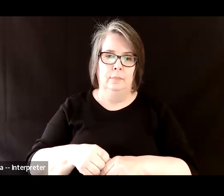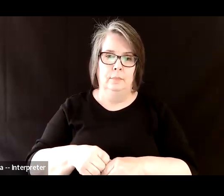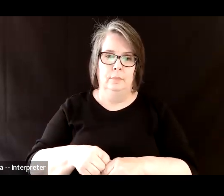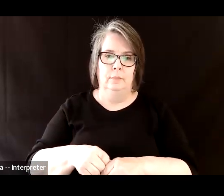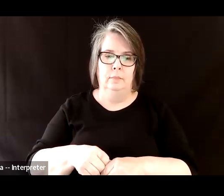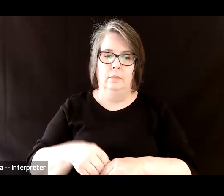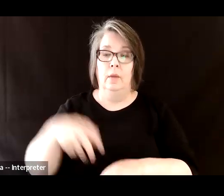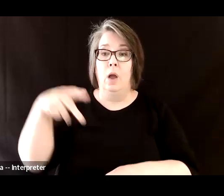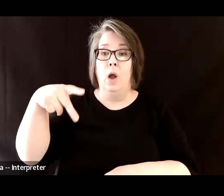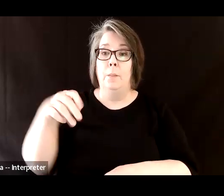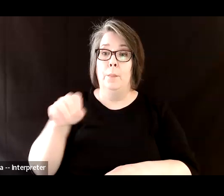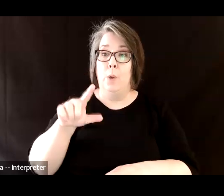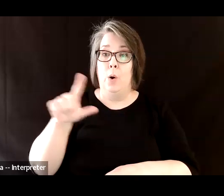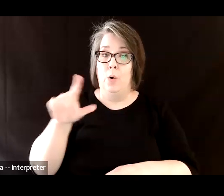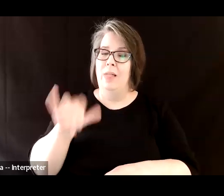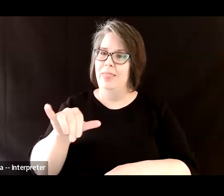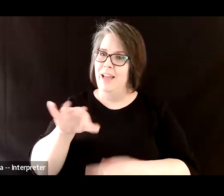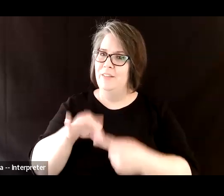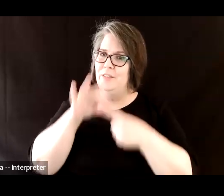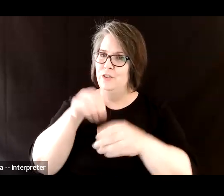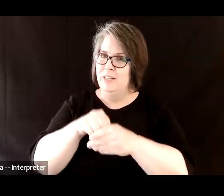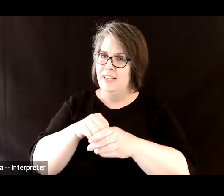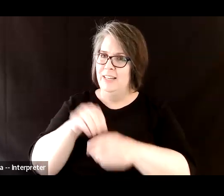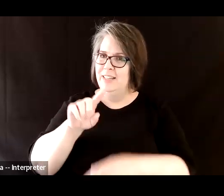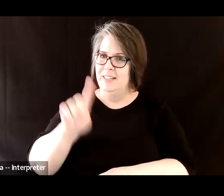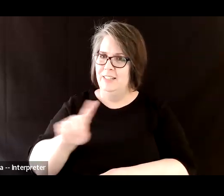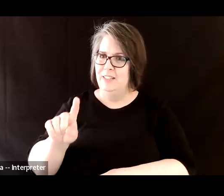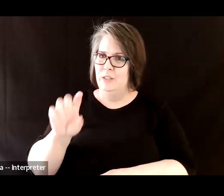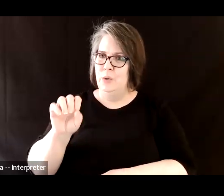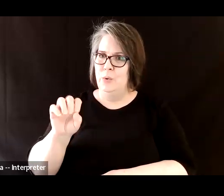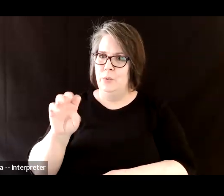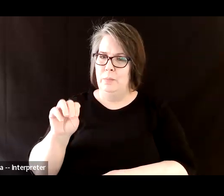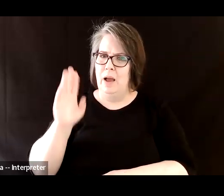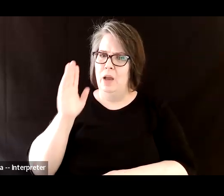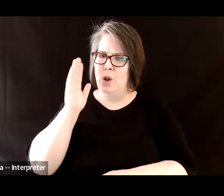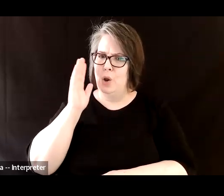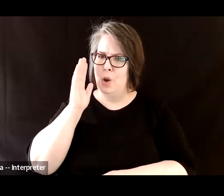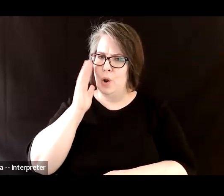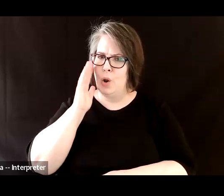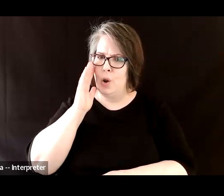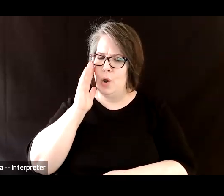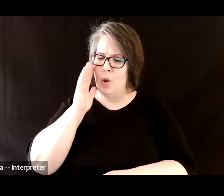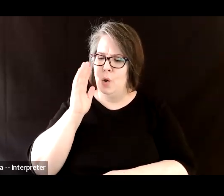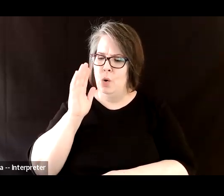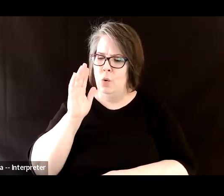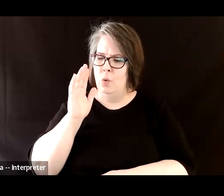Polls. This is a feature that is in zoom. And I know it is in -- what was it? Was it Google meet?